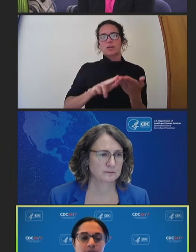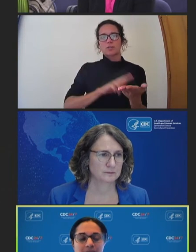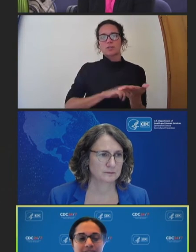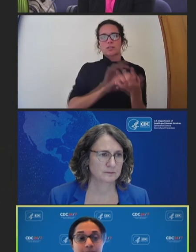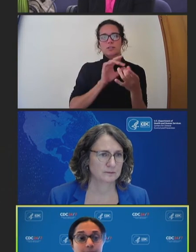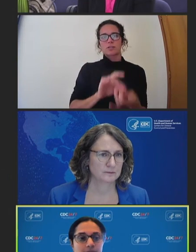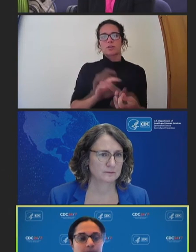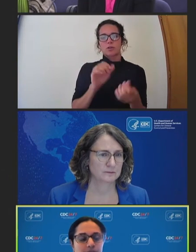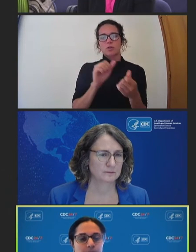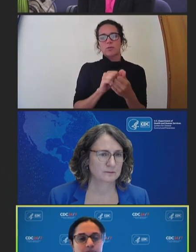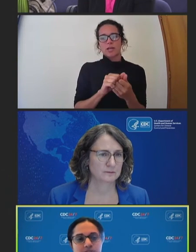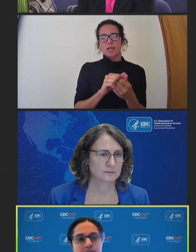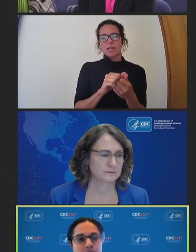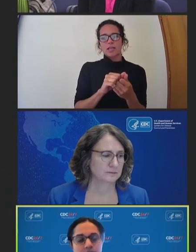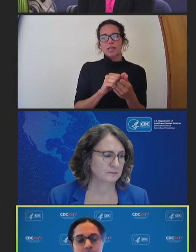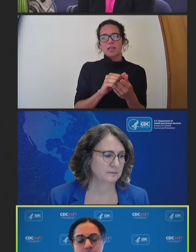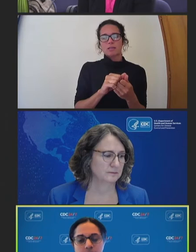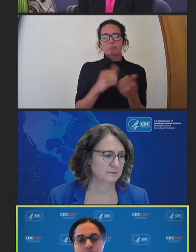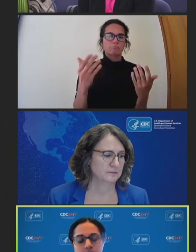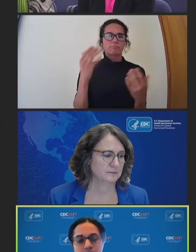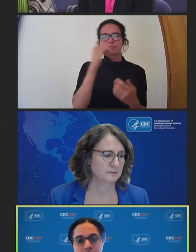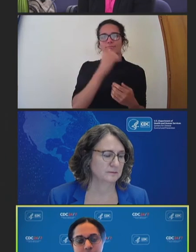you know, I guess my expertise is not associated with these contracts,